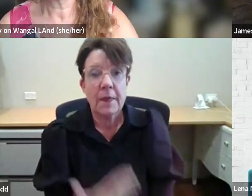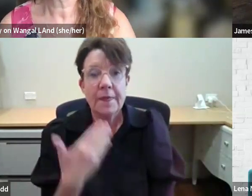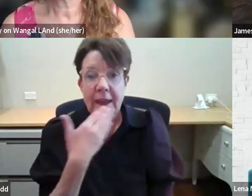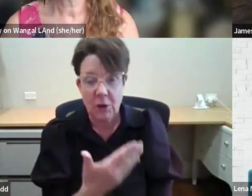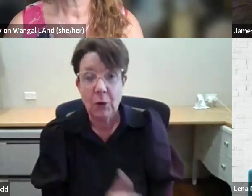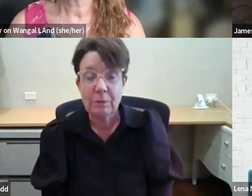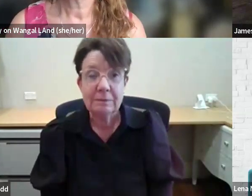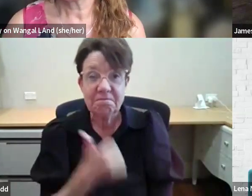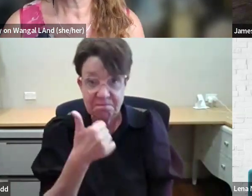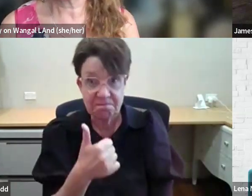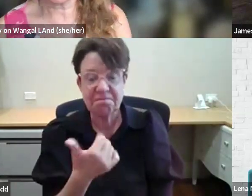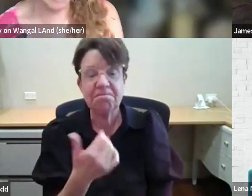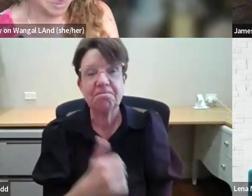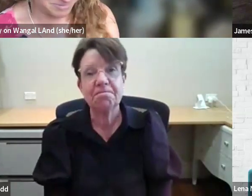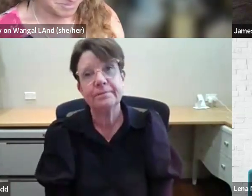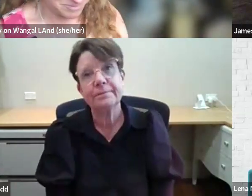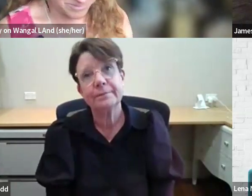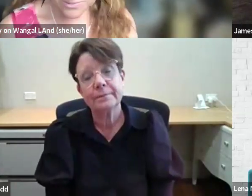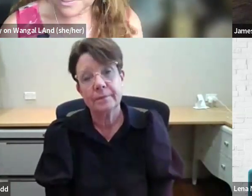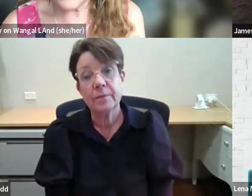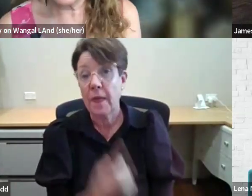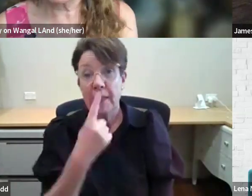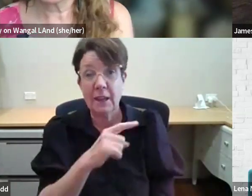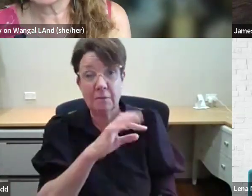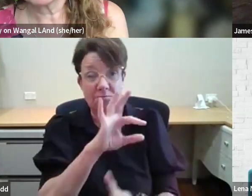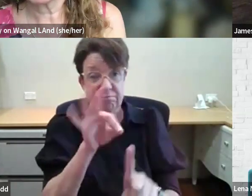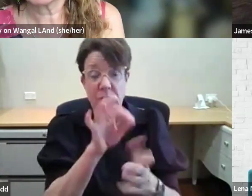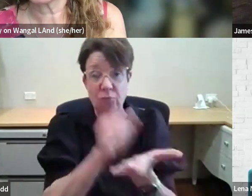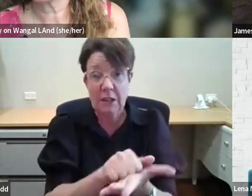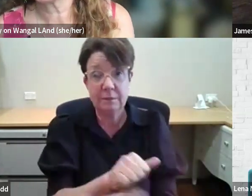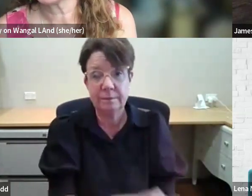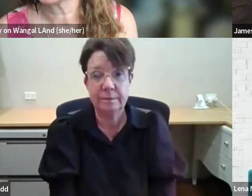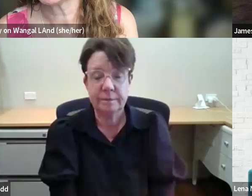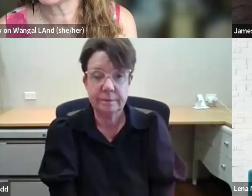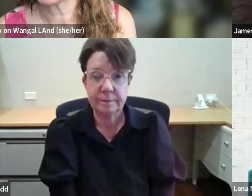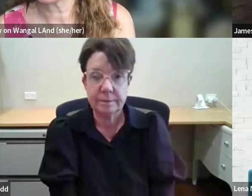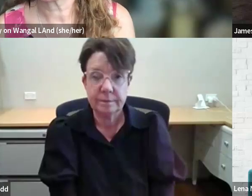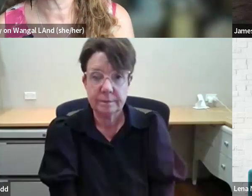These are the structures we have to work with and the legal structures, so we need